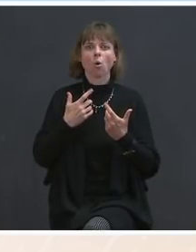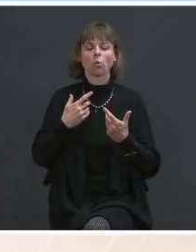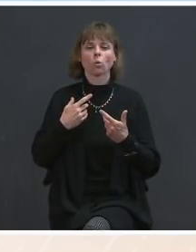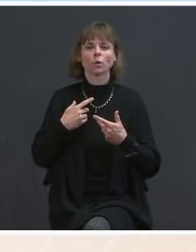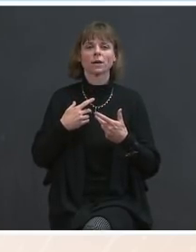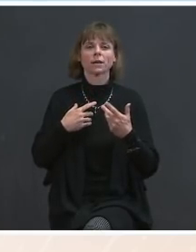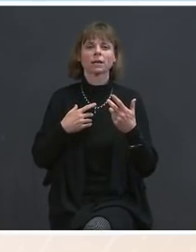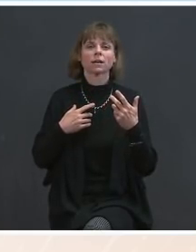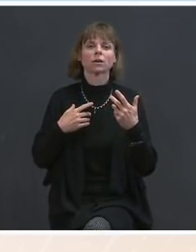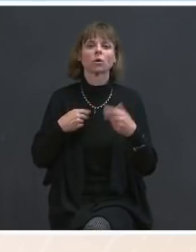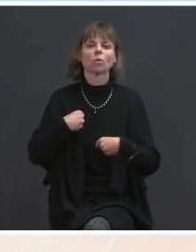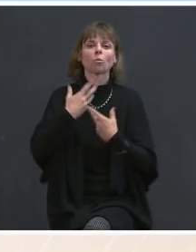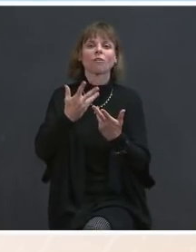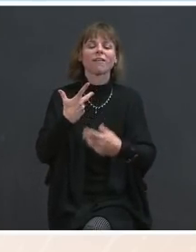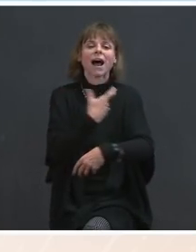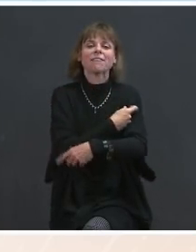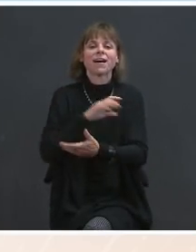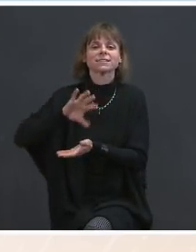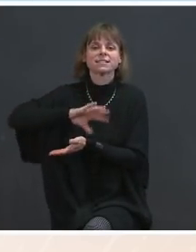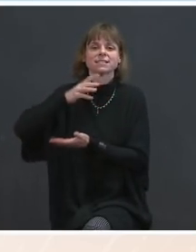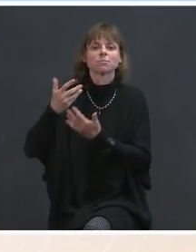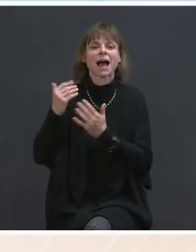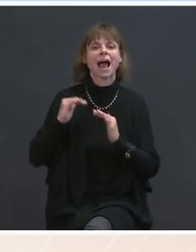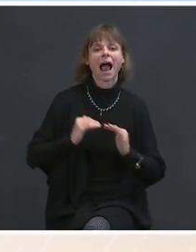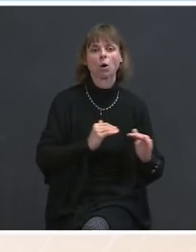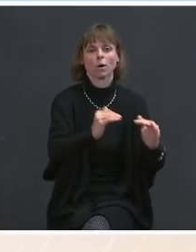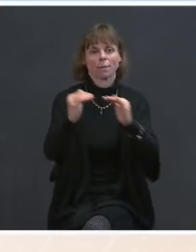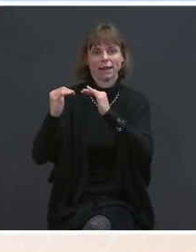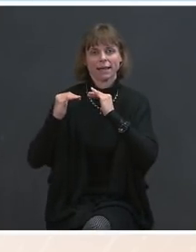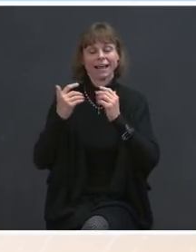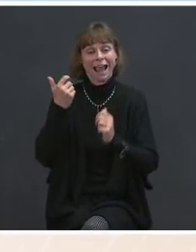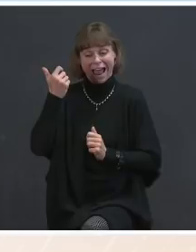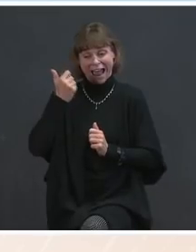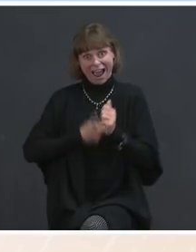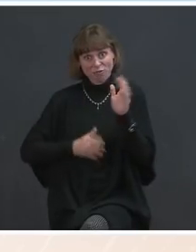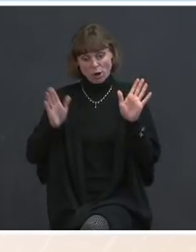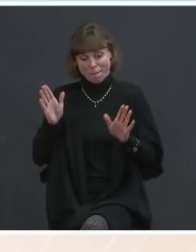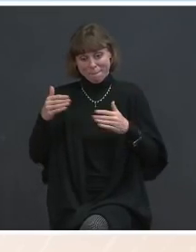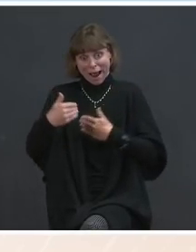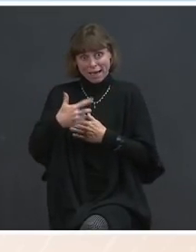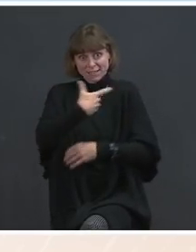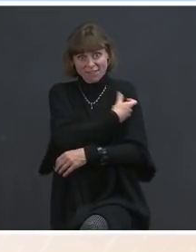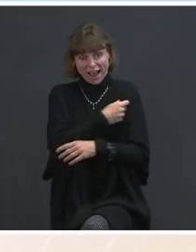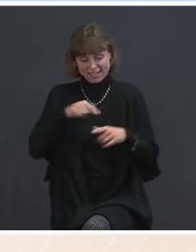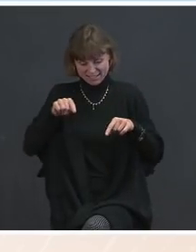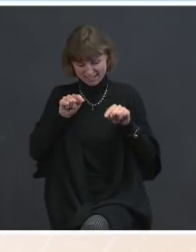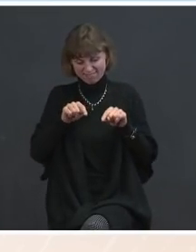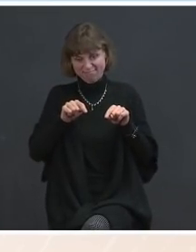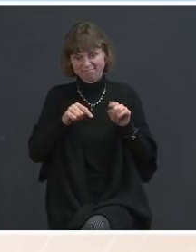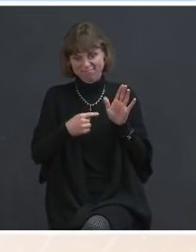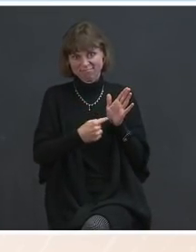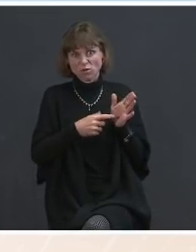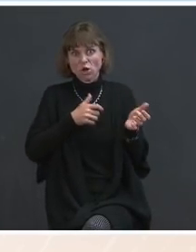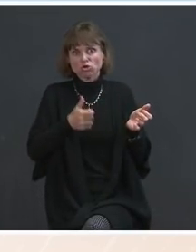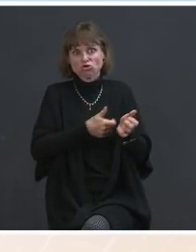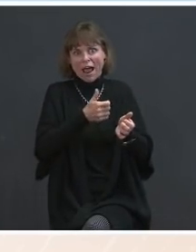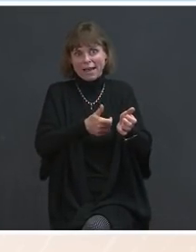And so every vaccine box is tracked, and we know where it's going. And the CDC can track that and monitor.